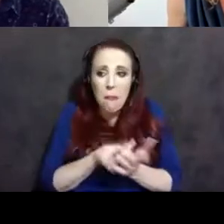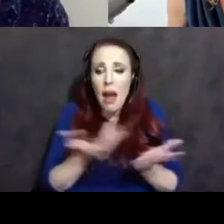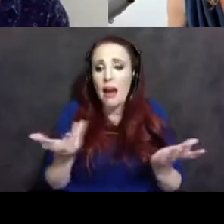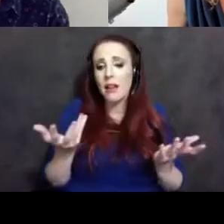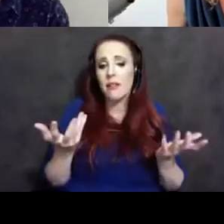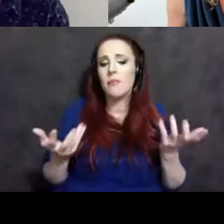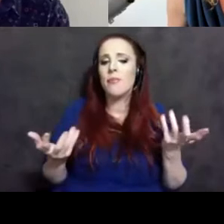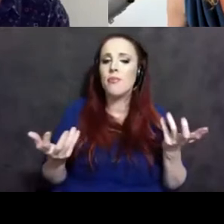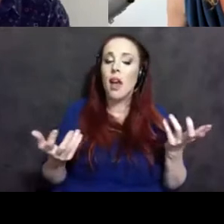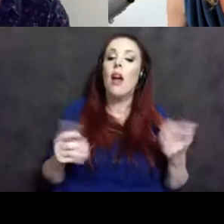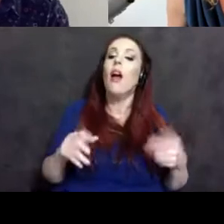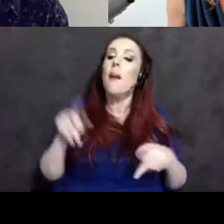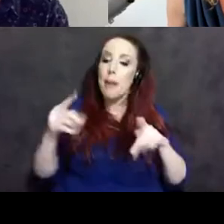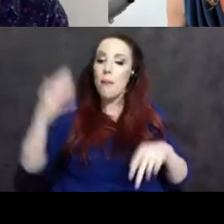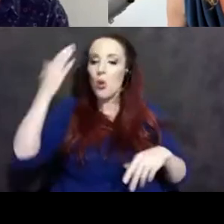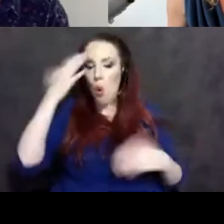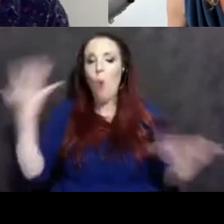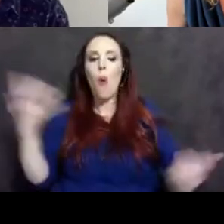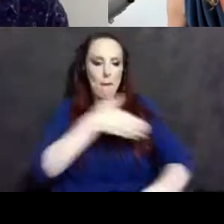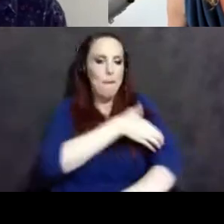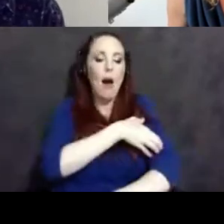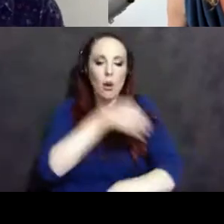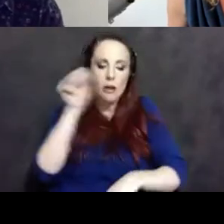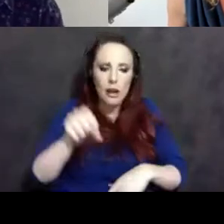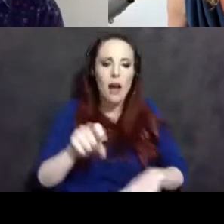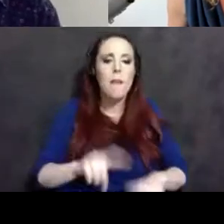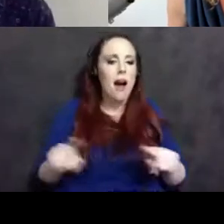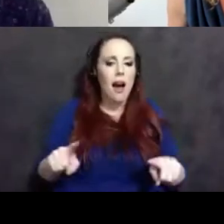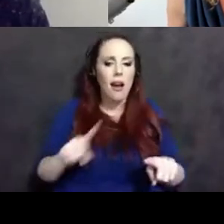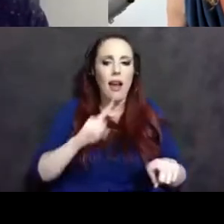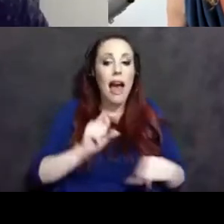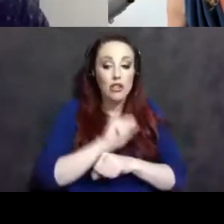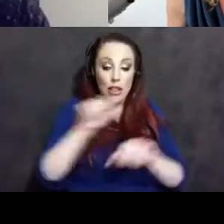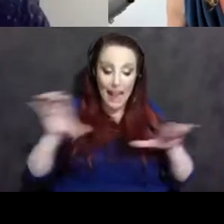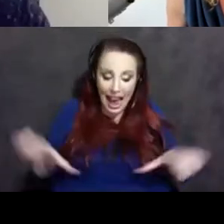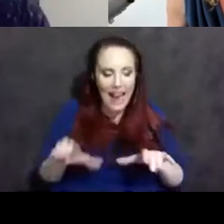People know what the power is, but they don't actually act on it.